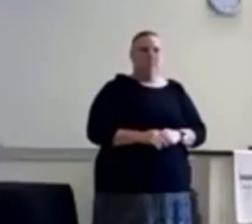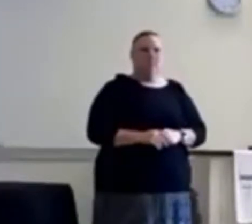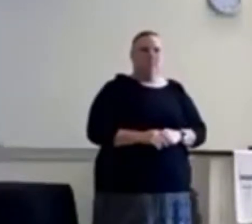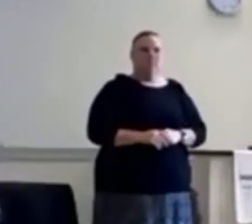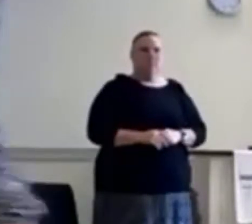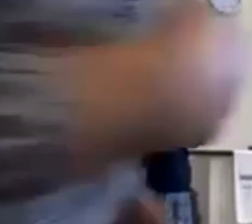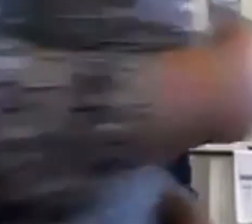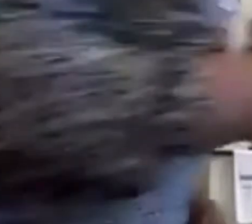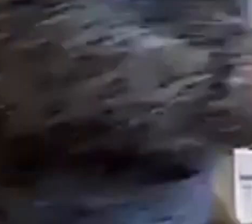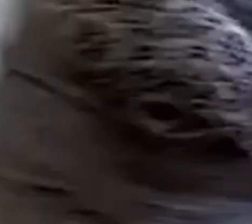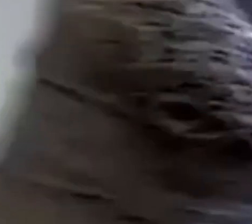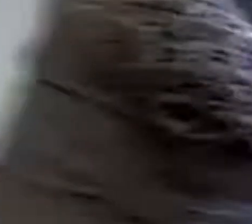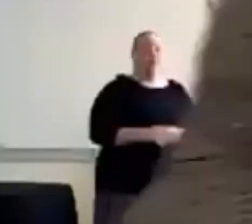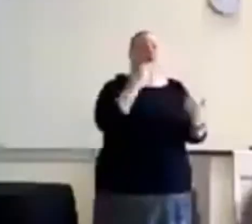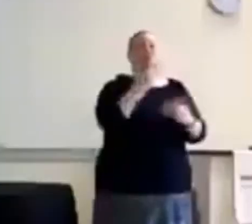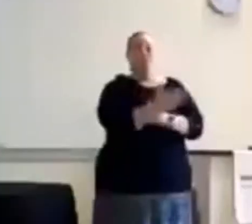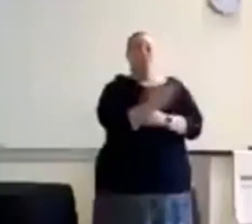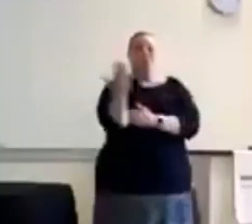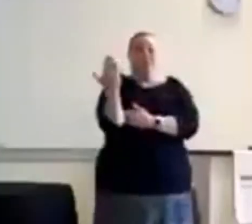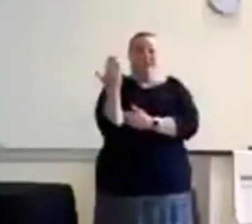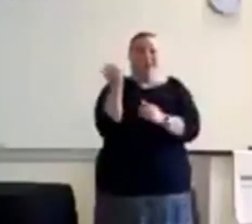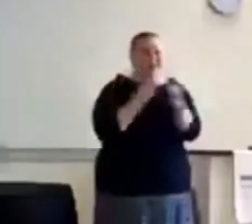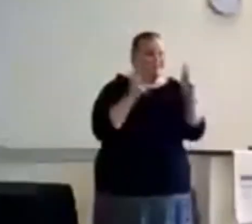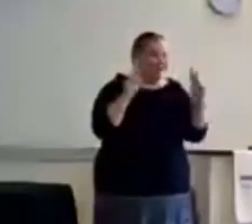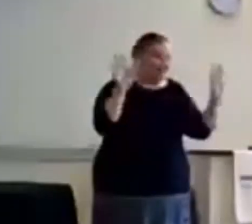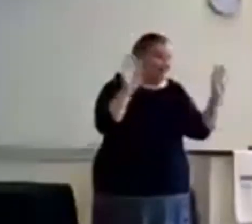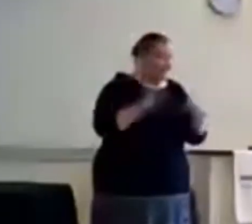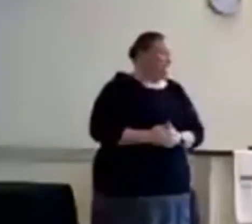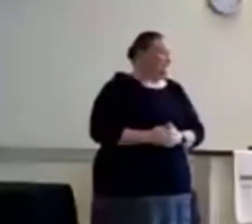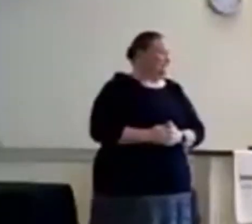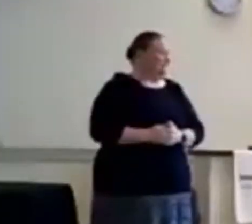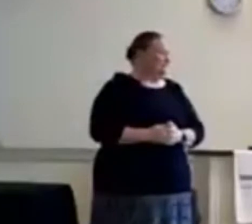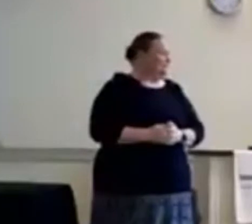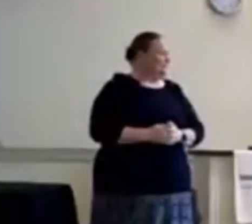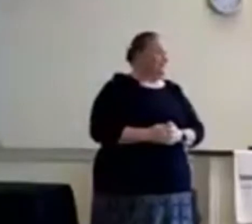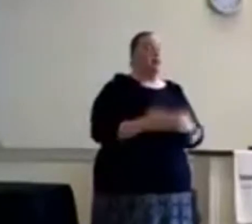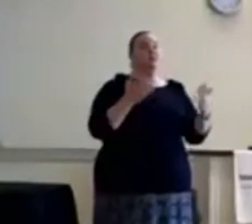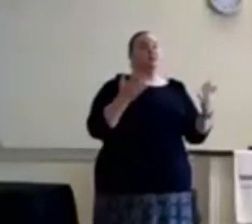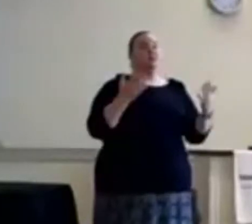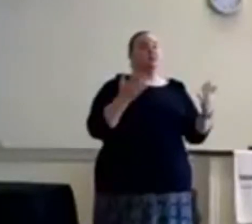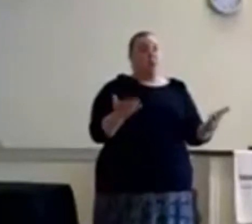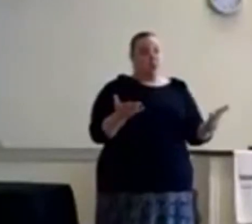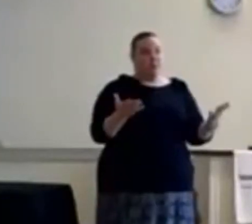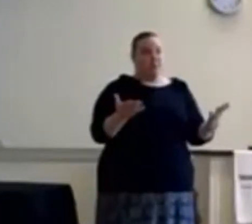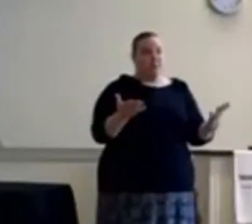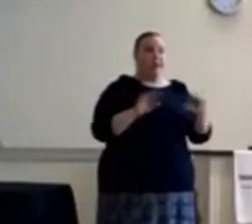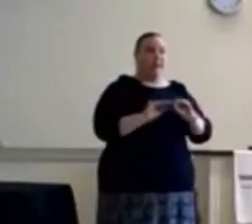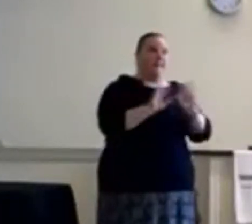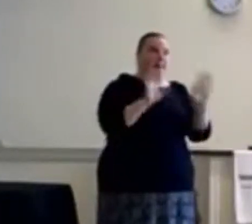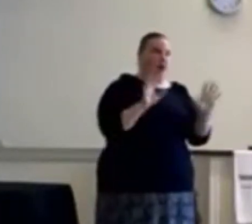Good morning everybody So apparently I can't seem to stay away